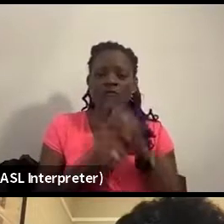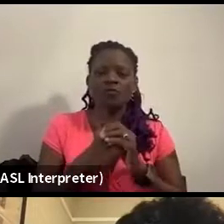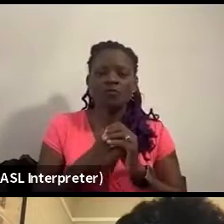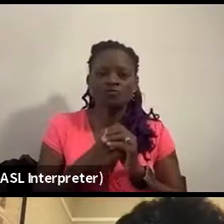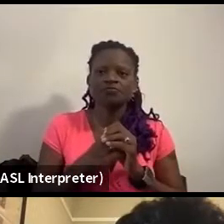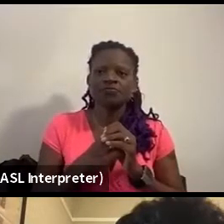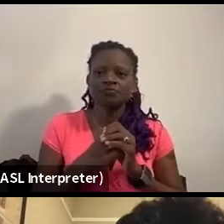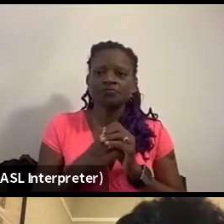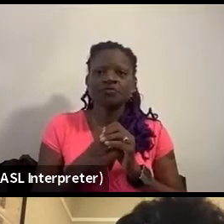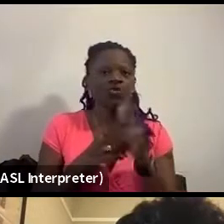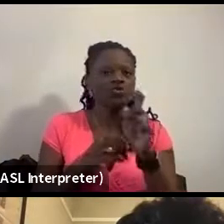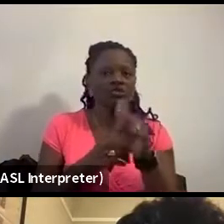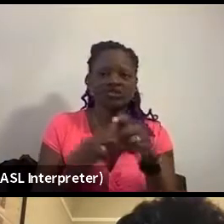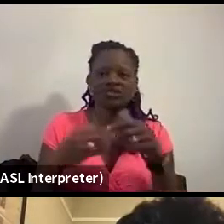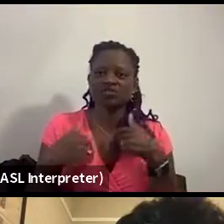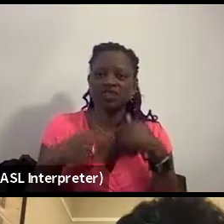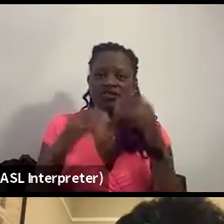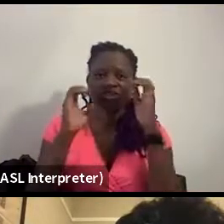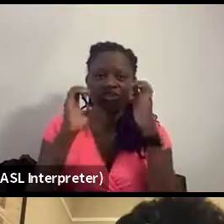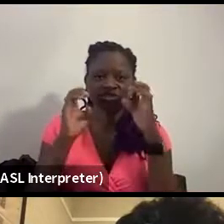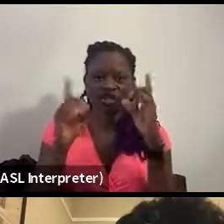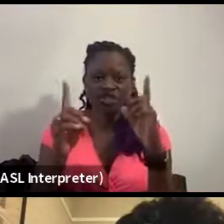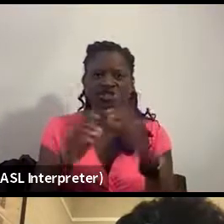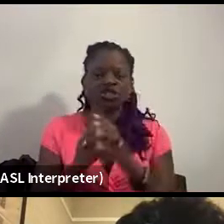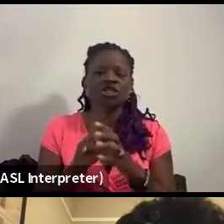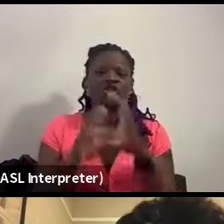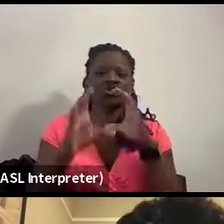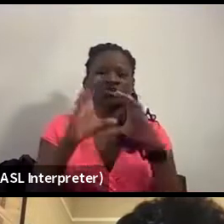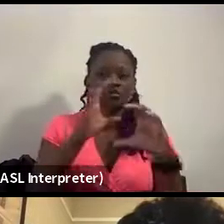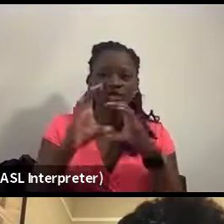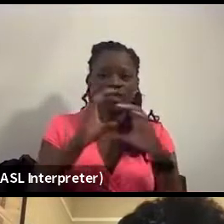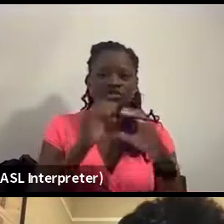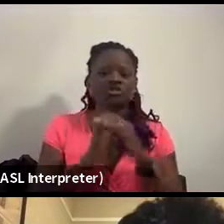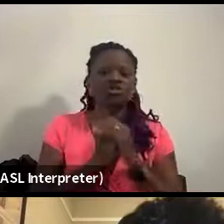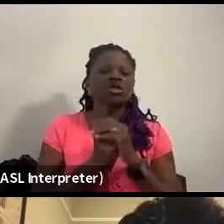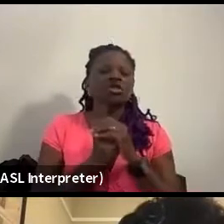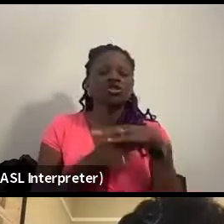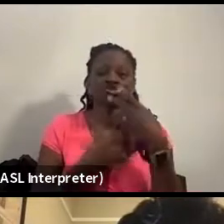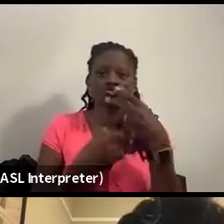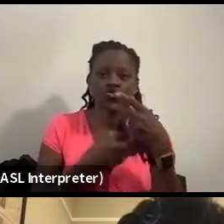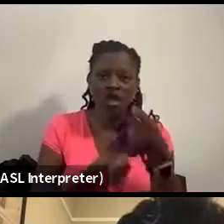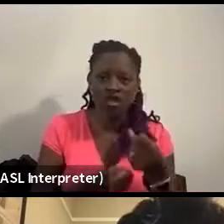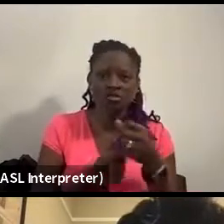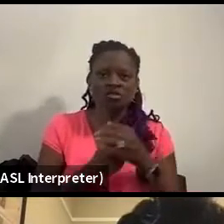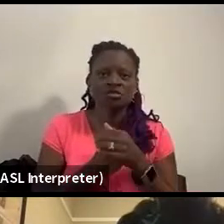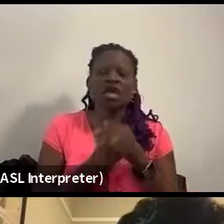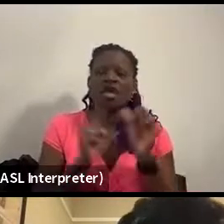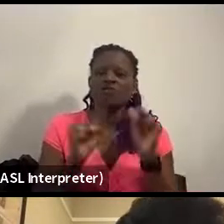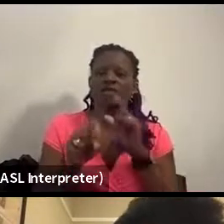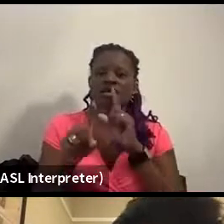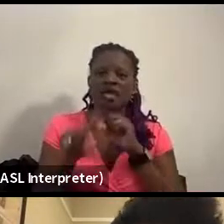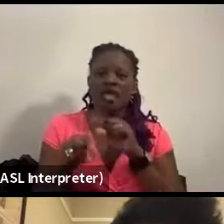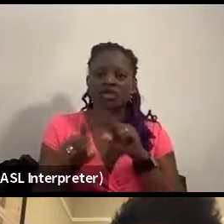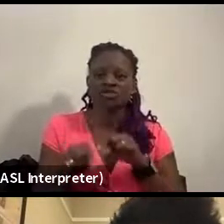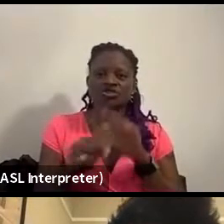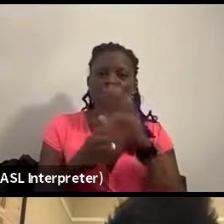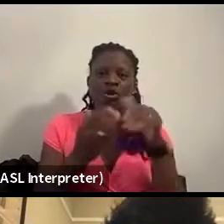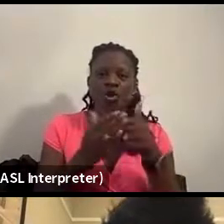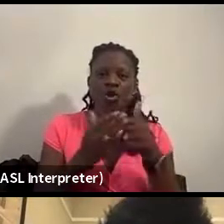have that education, to have that communication and have trusted messengers who are going to be able to answer those questions. And I'll let others on the panel speak.